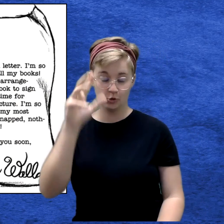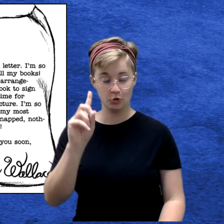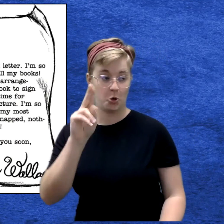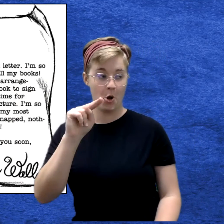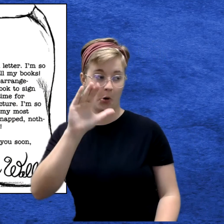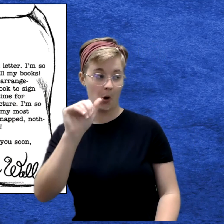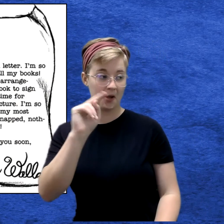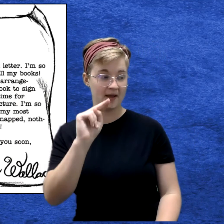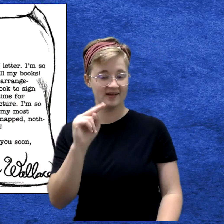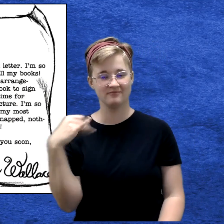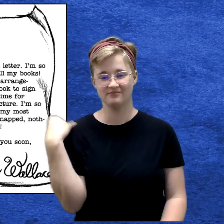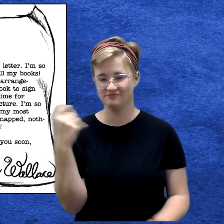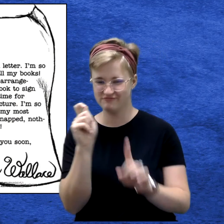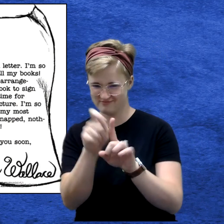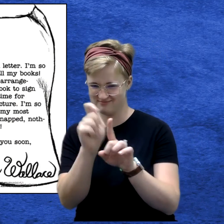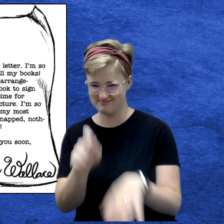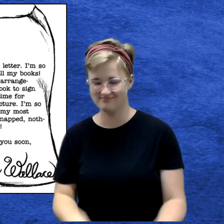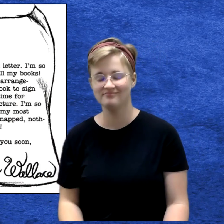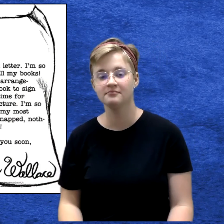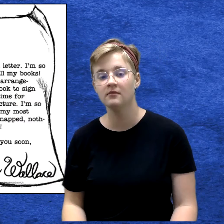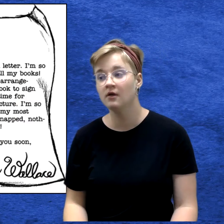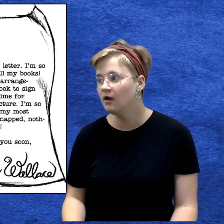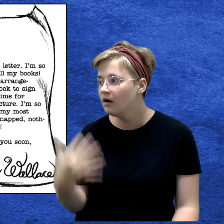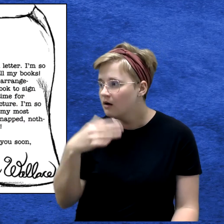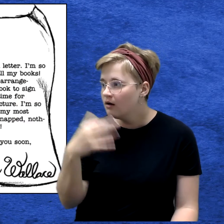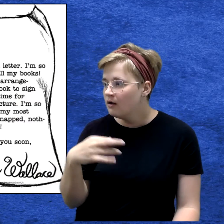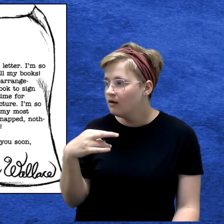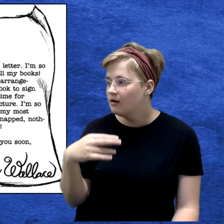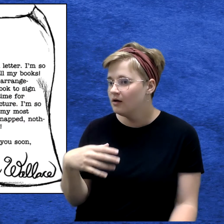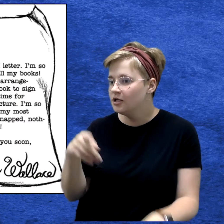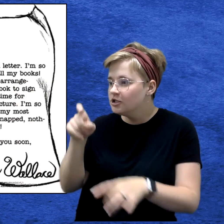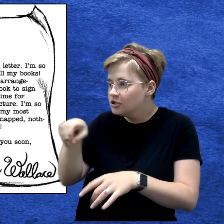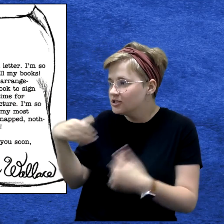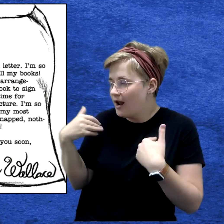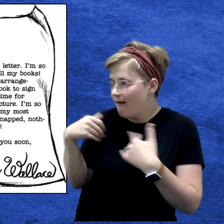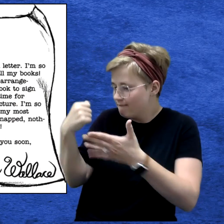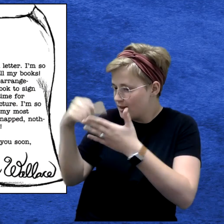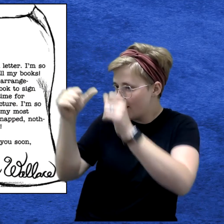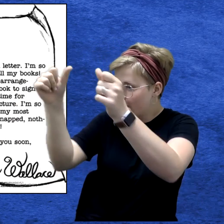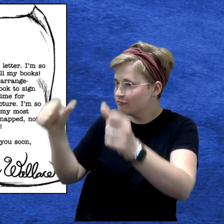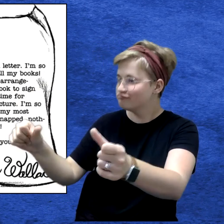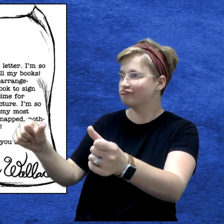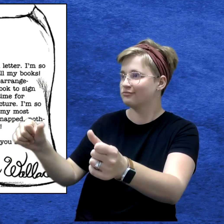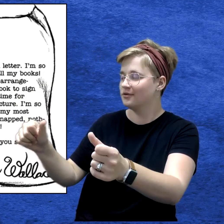“You should have that letter framed,” Ruth Rose said. “Great idea!”